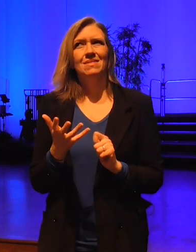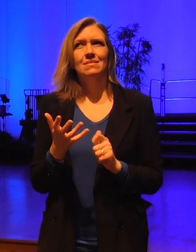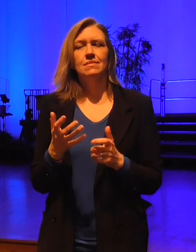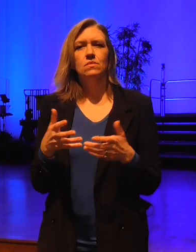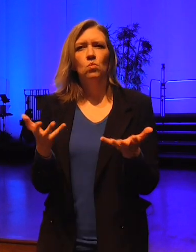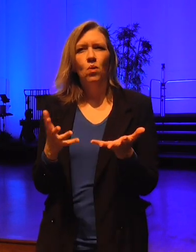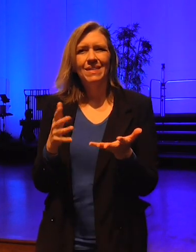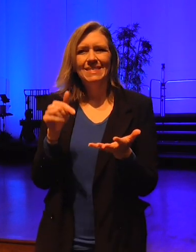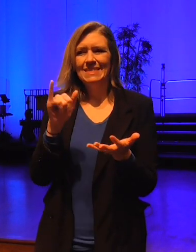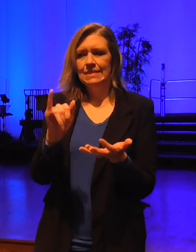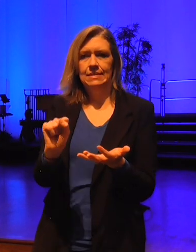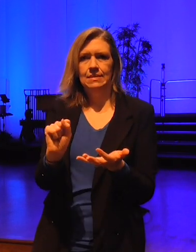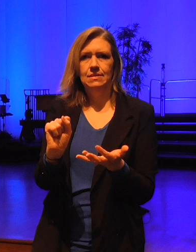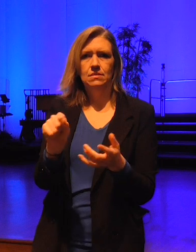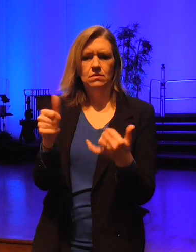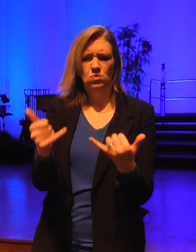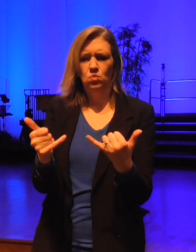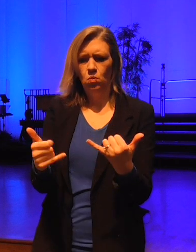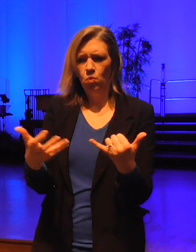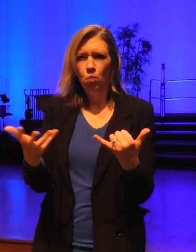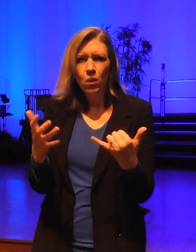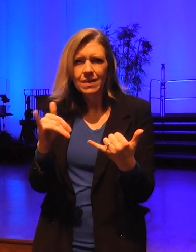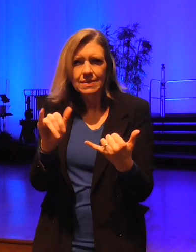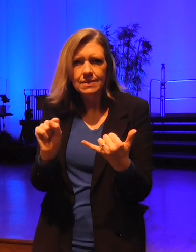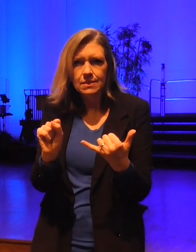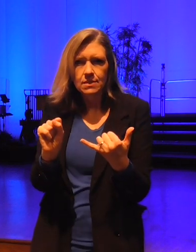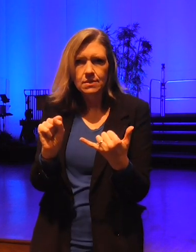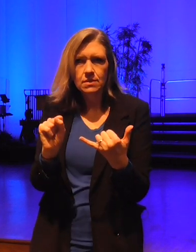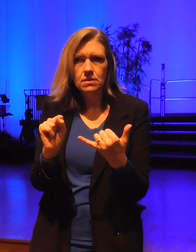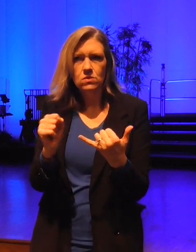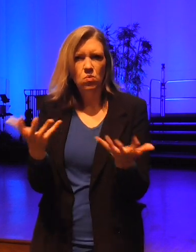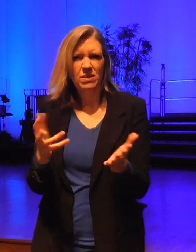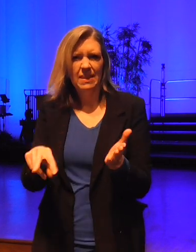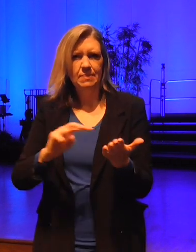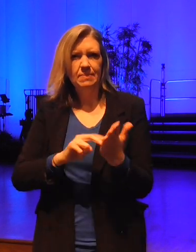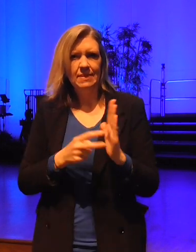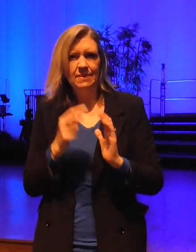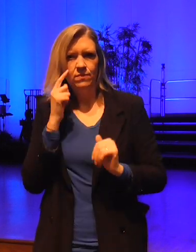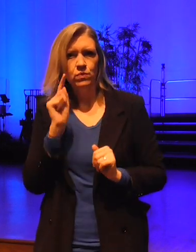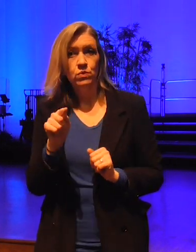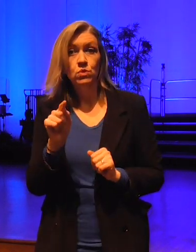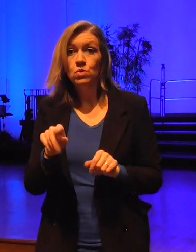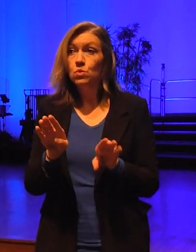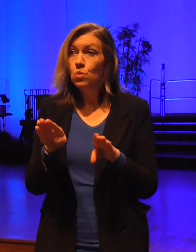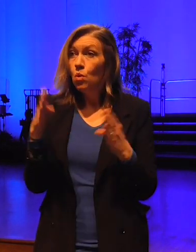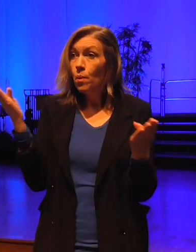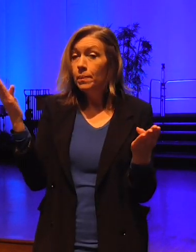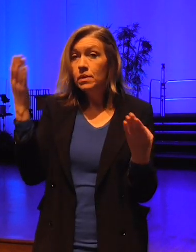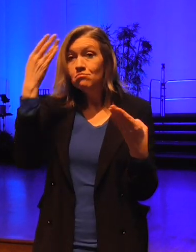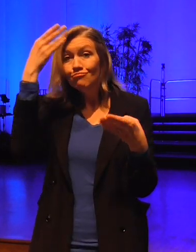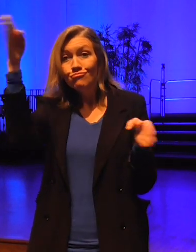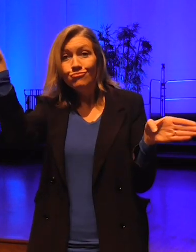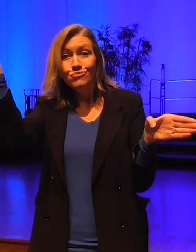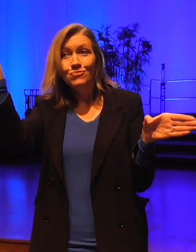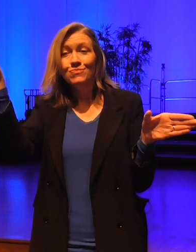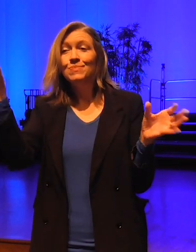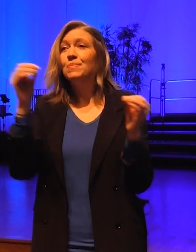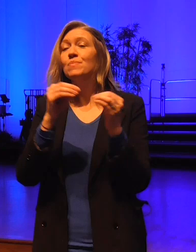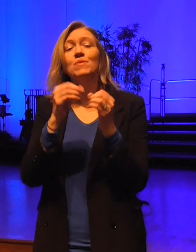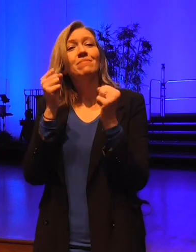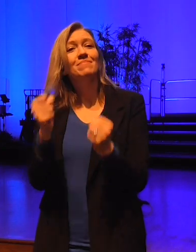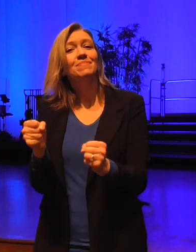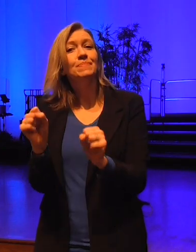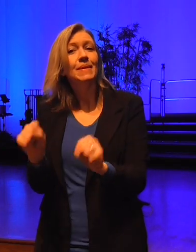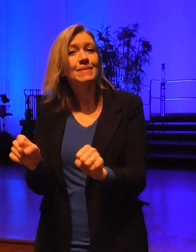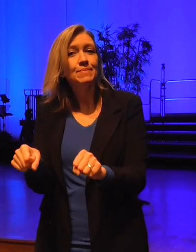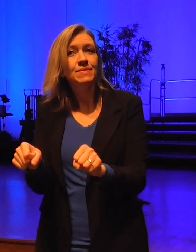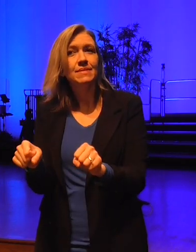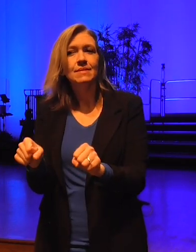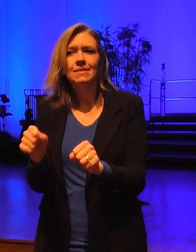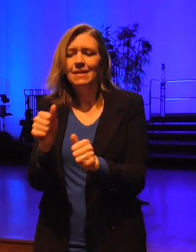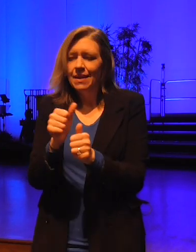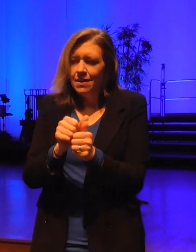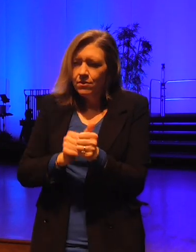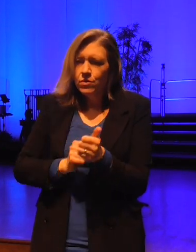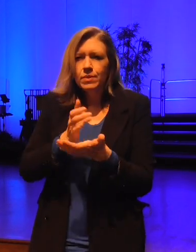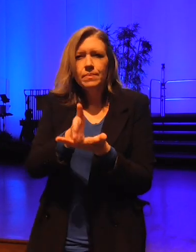what is what is are you open to a greater possibility in every area of your life the